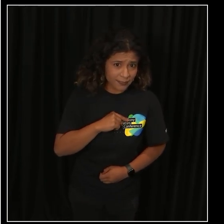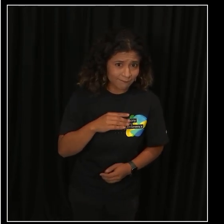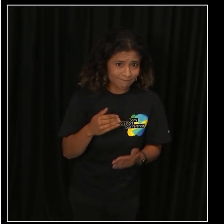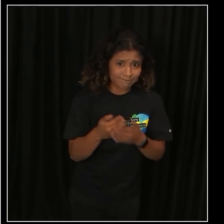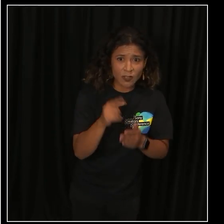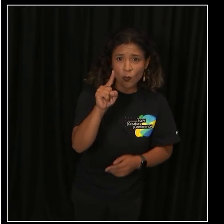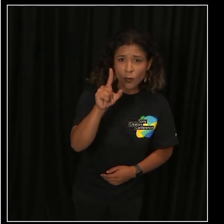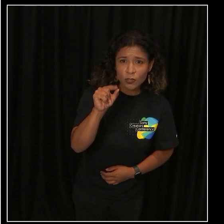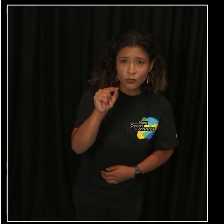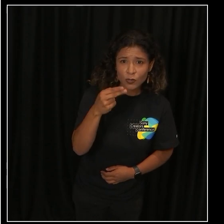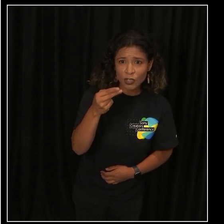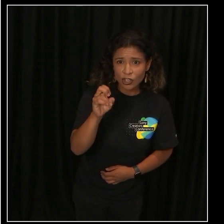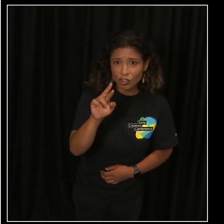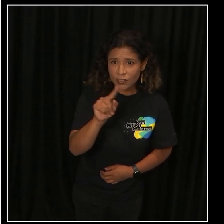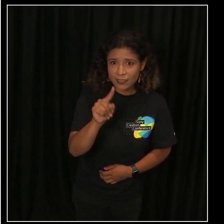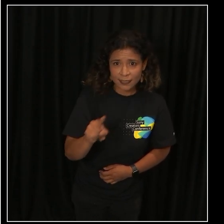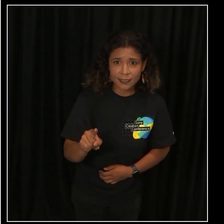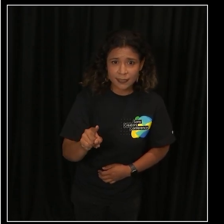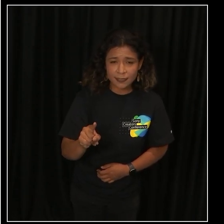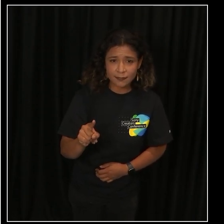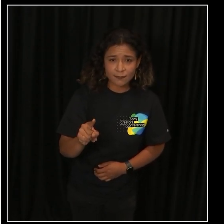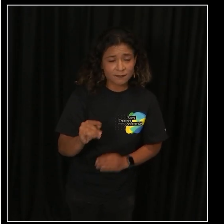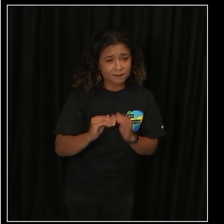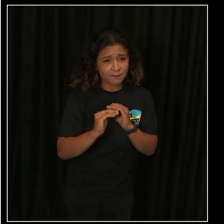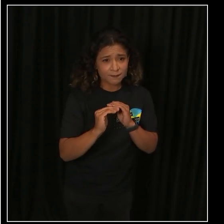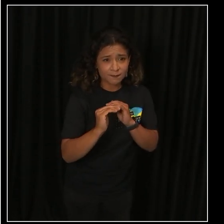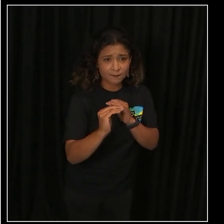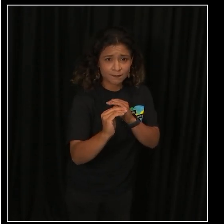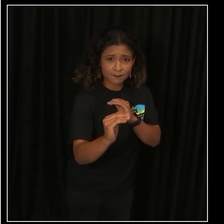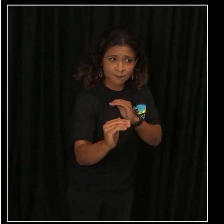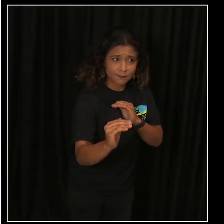while maintaining quality, was difficult due to lower the constraints.